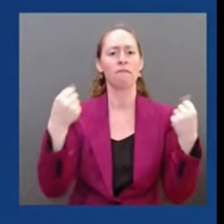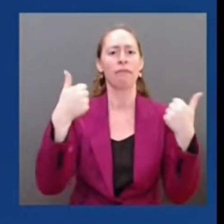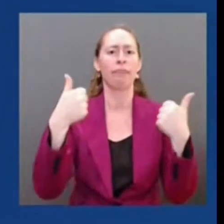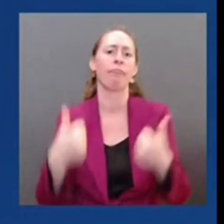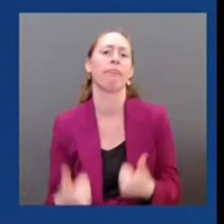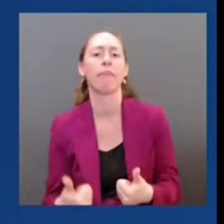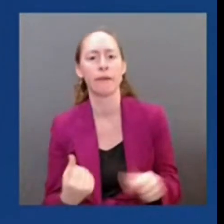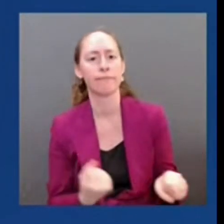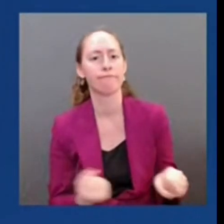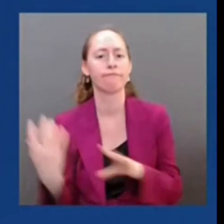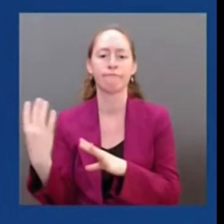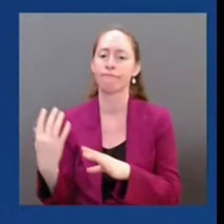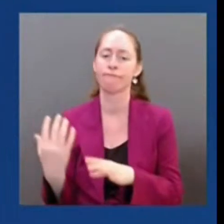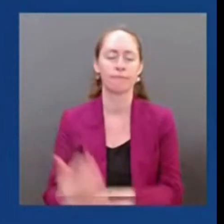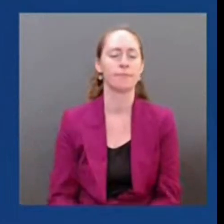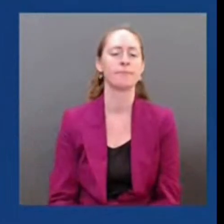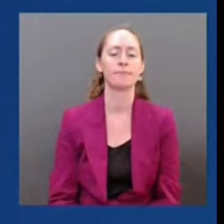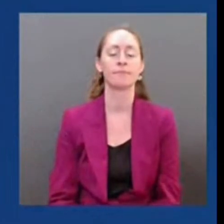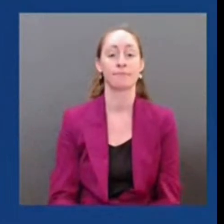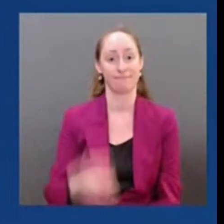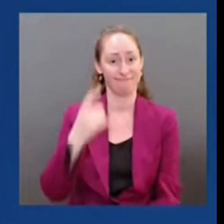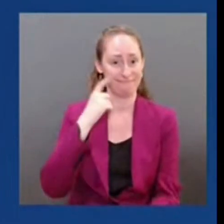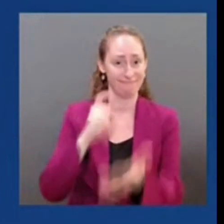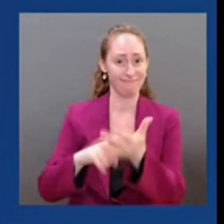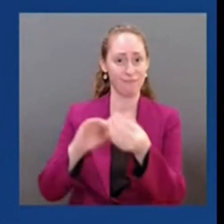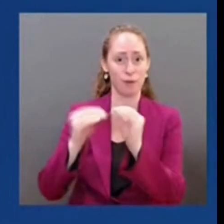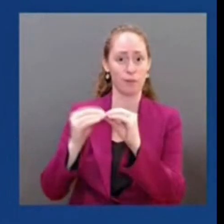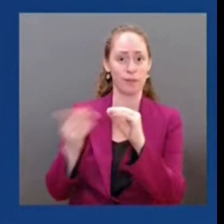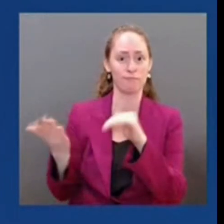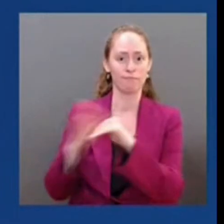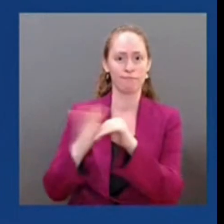AGAINST SEVERE DISEASE, AND